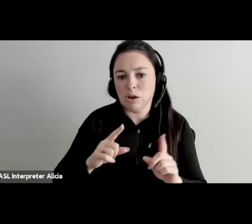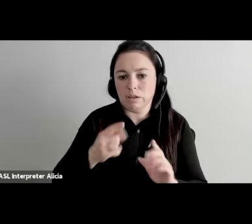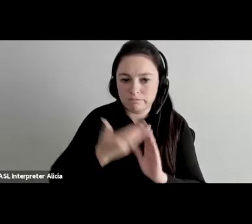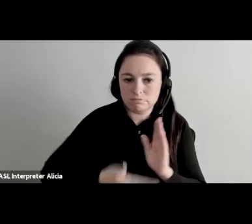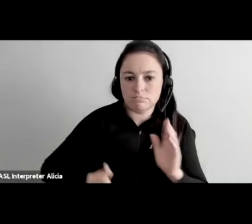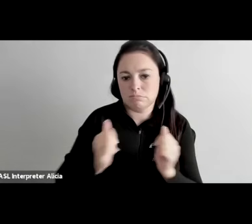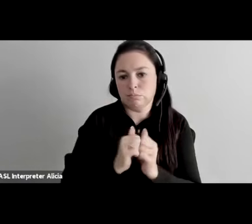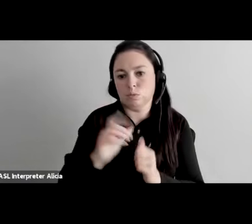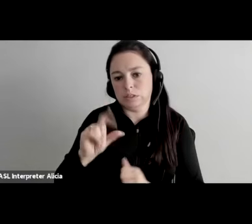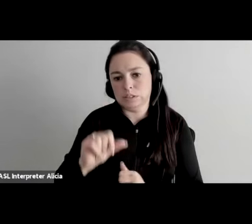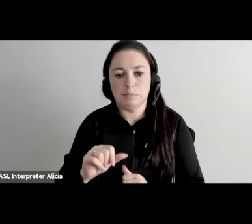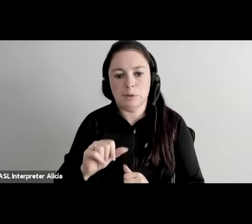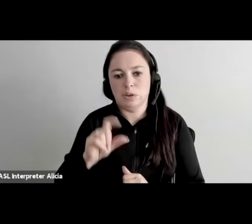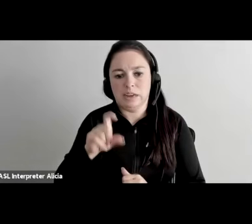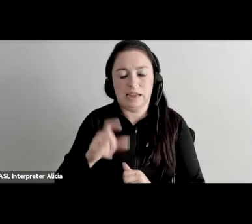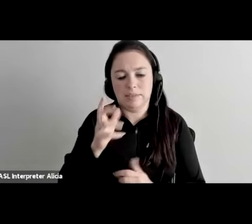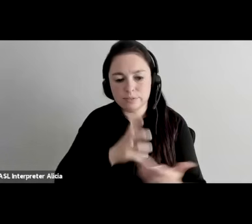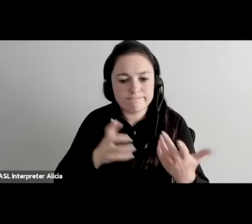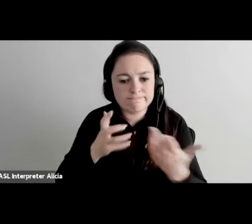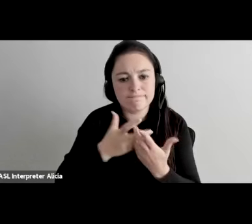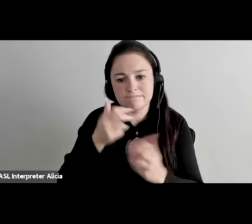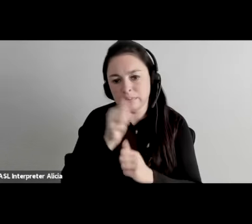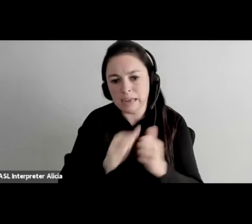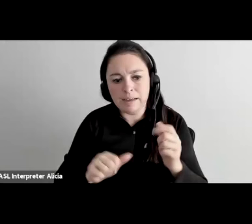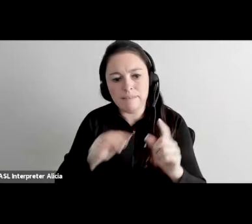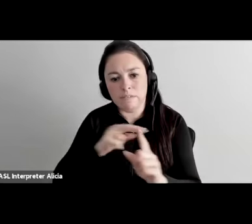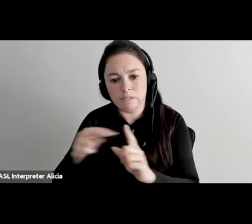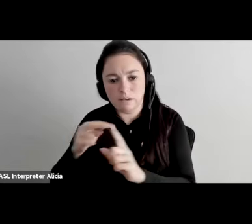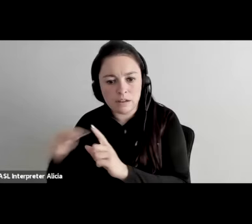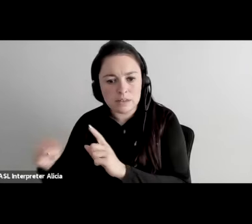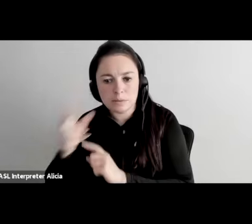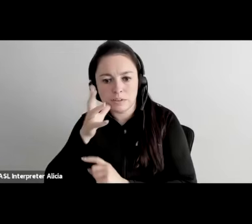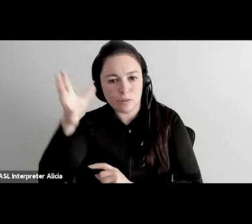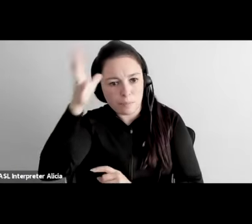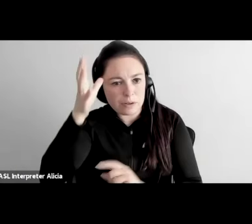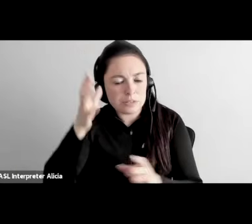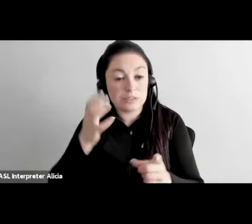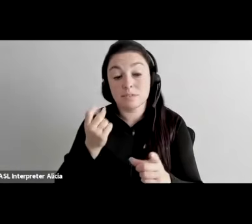to an entirely different level Declan spent much of the first year in the hospital and each admission